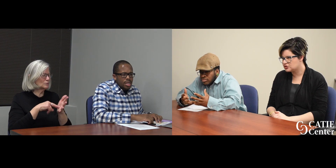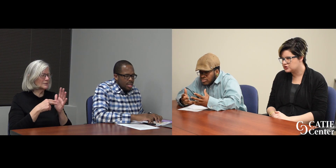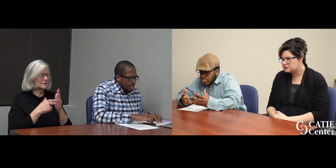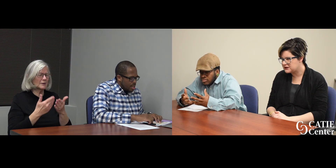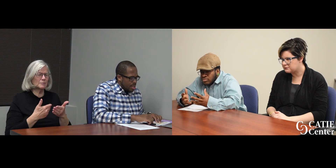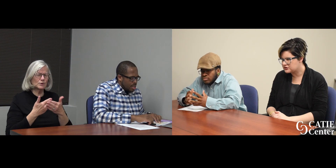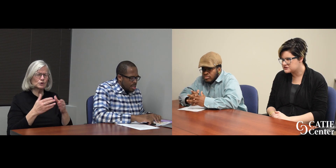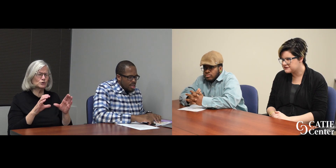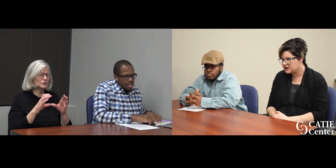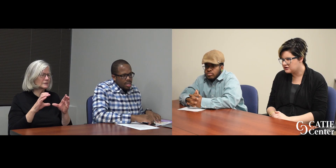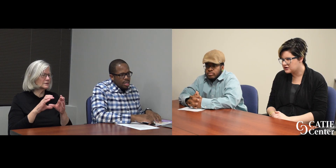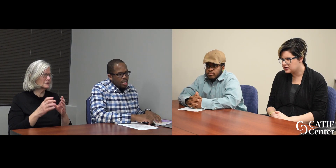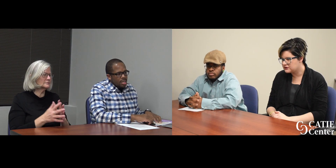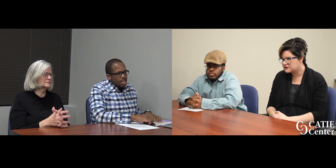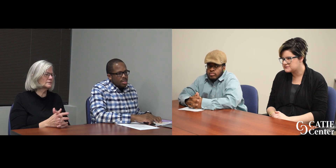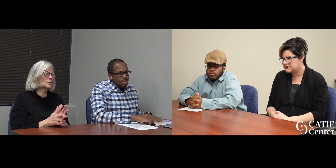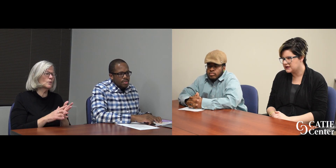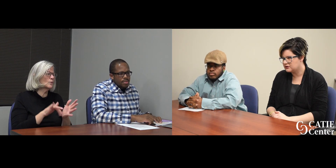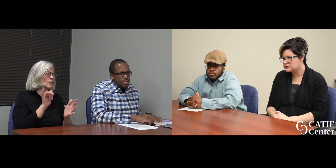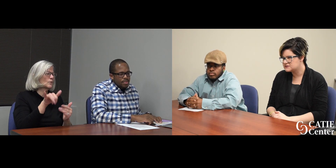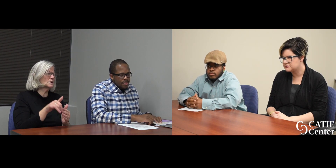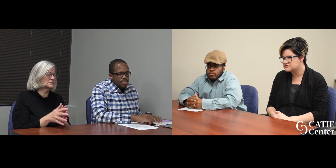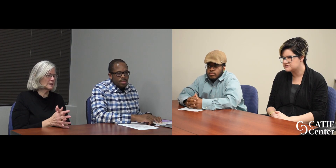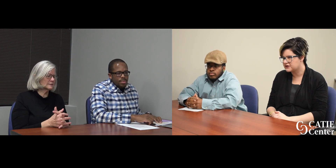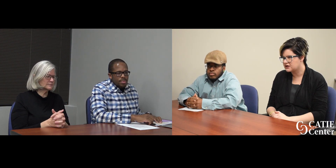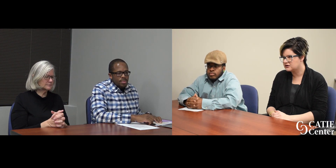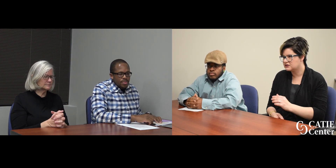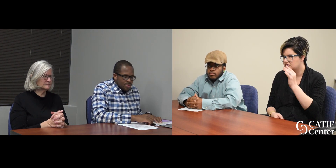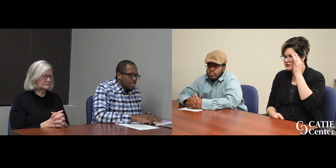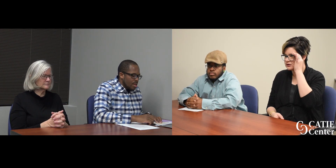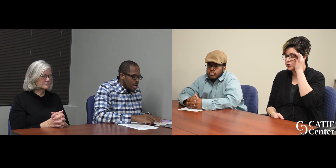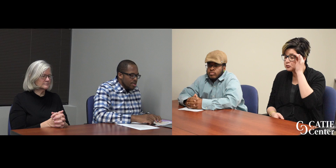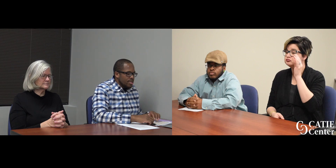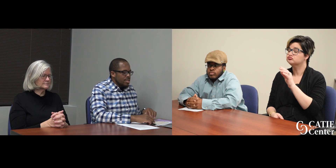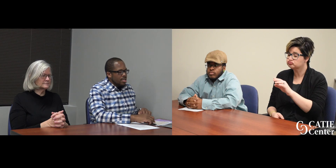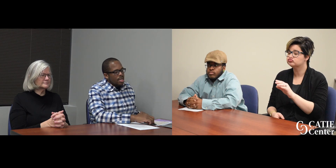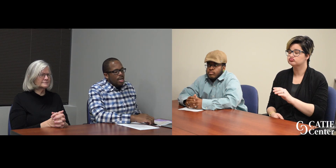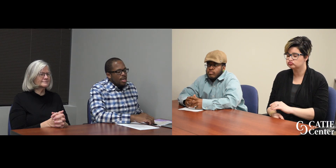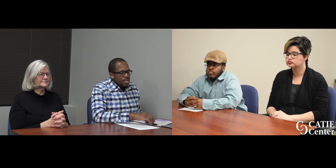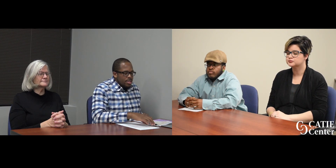I'm not sure what you need, a birth certificate? Can you explain that what's a birth certificate? Understood.